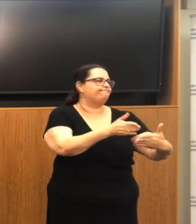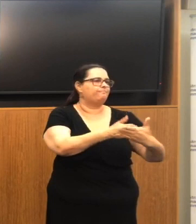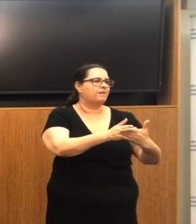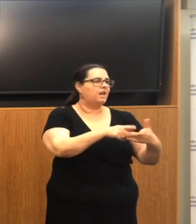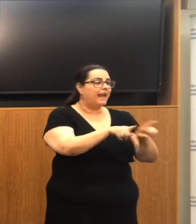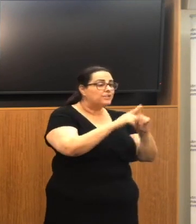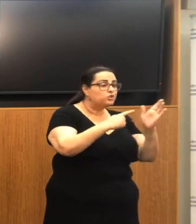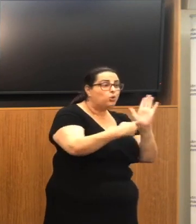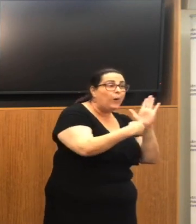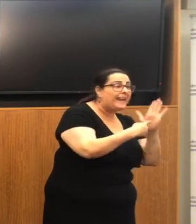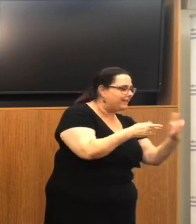or like anything.